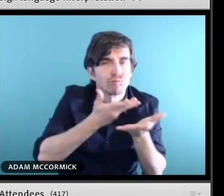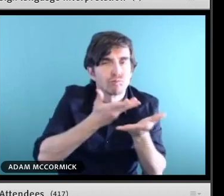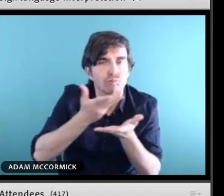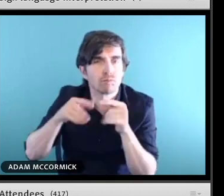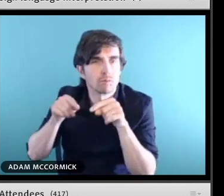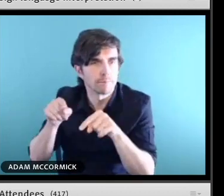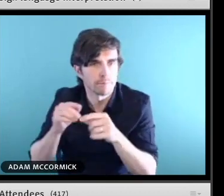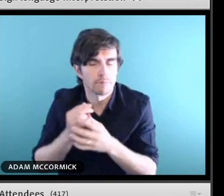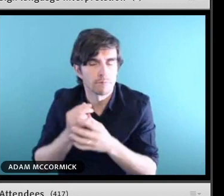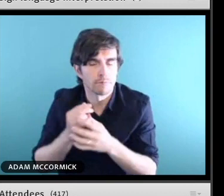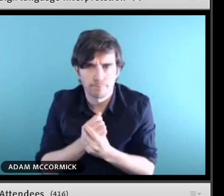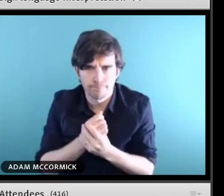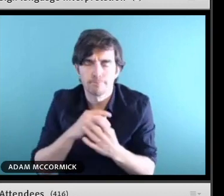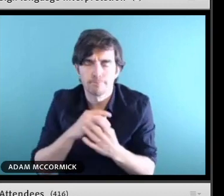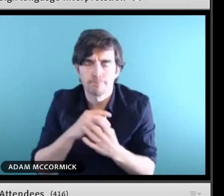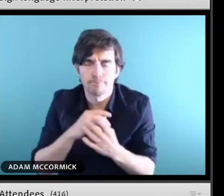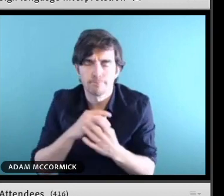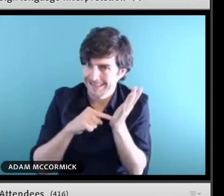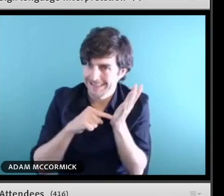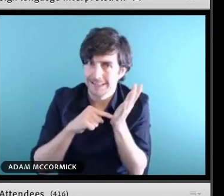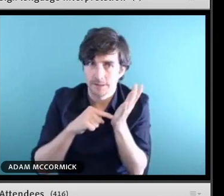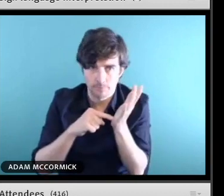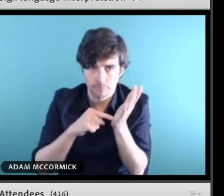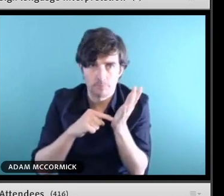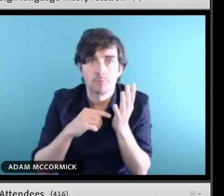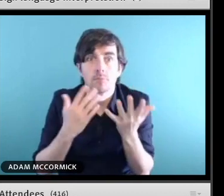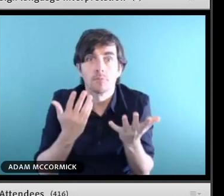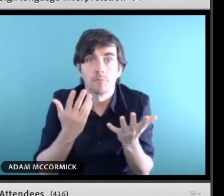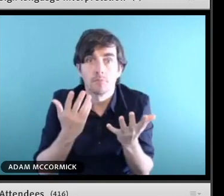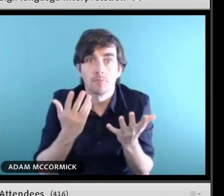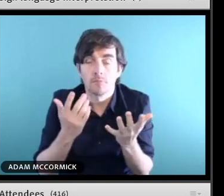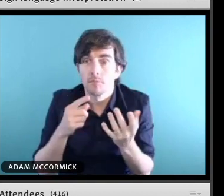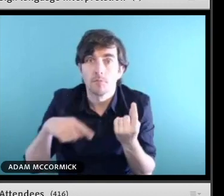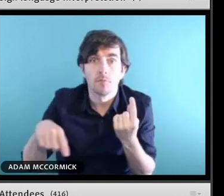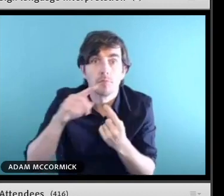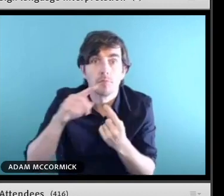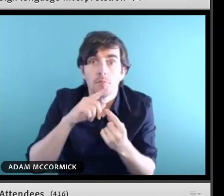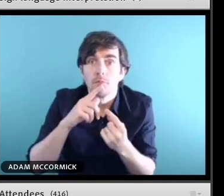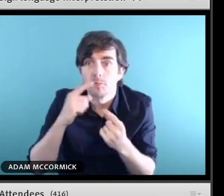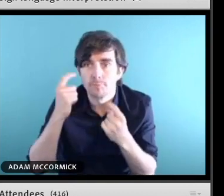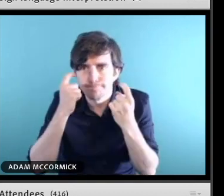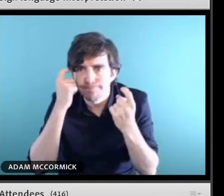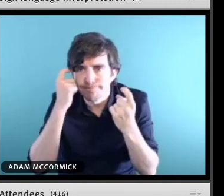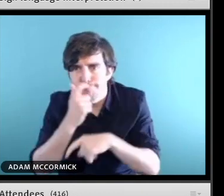This is really fundamental to improving the inclusiveness of our response to COVID‑19